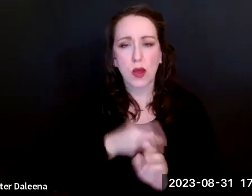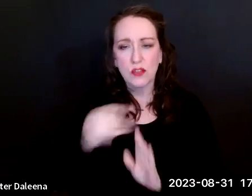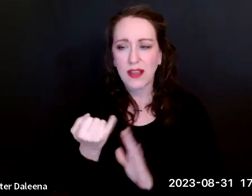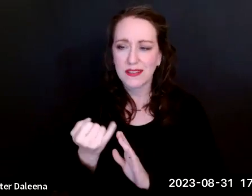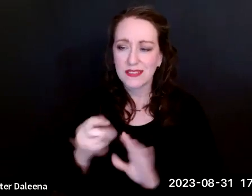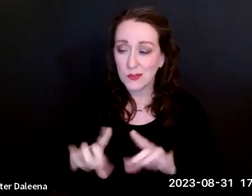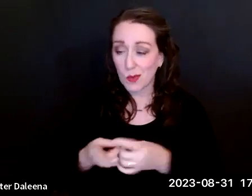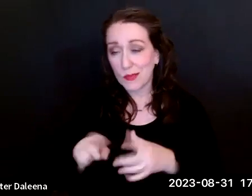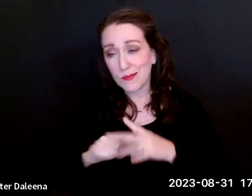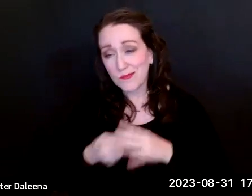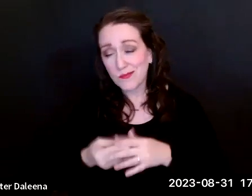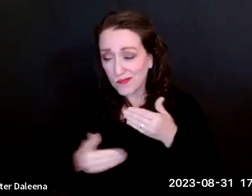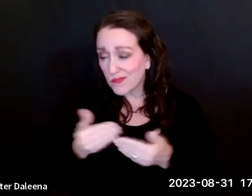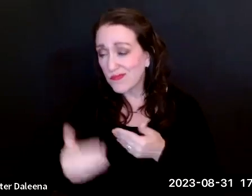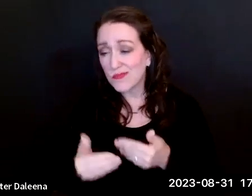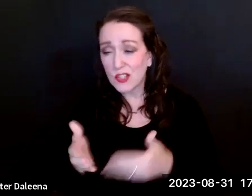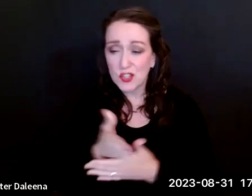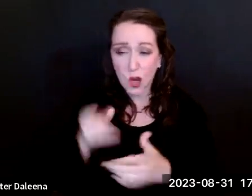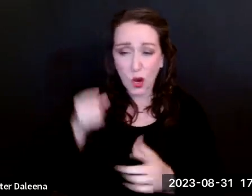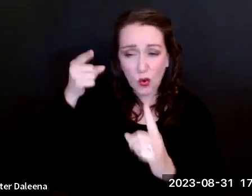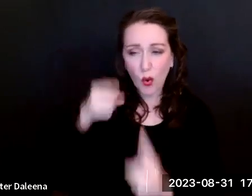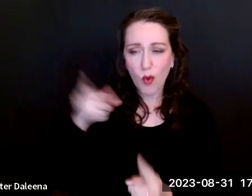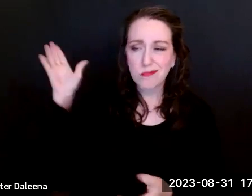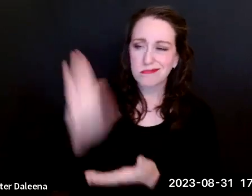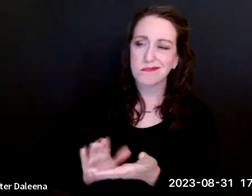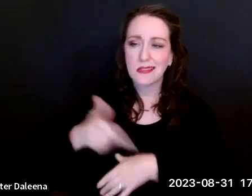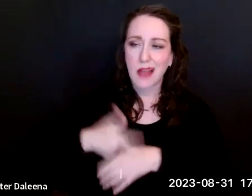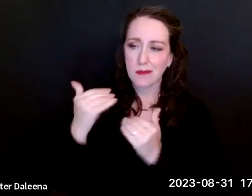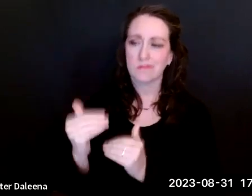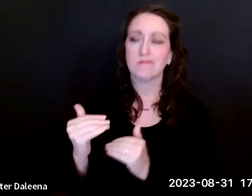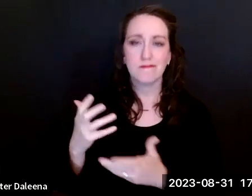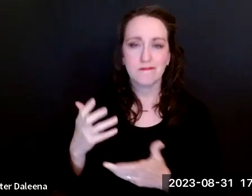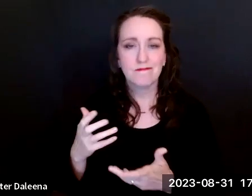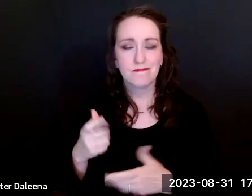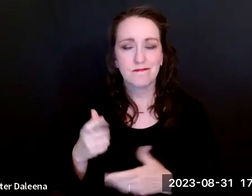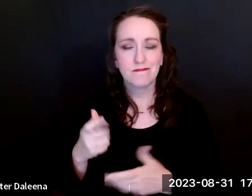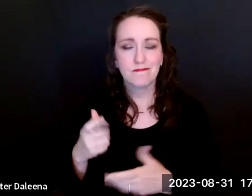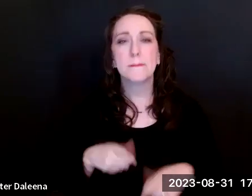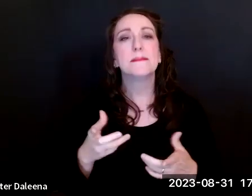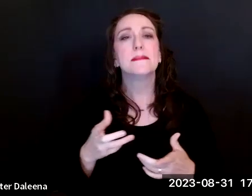with the shared goal of reducing timelines many of these projects were started before the passage